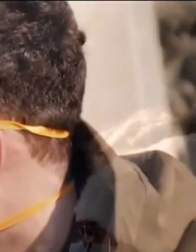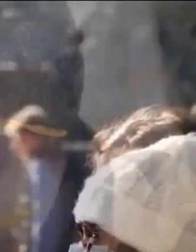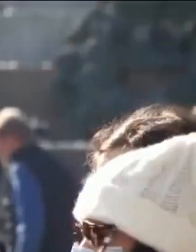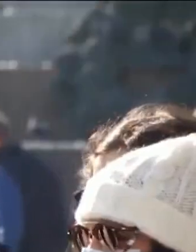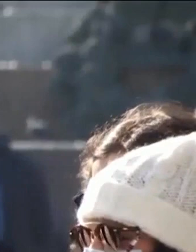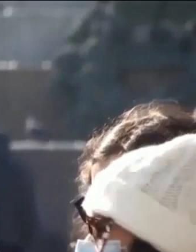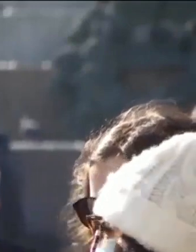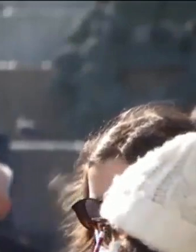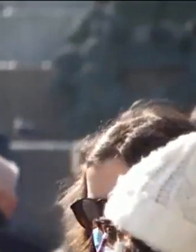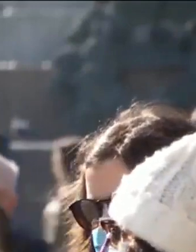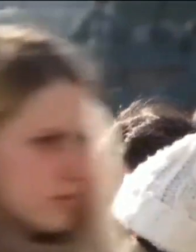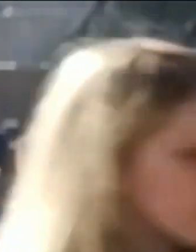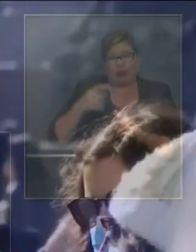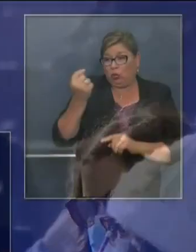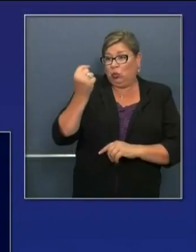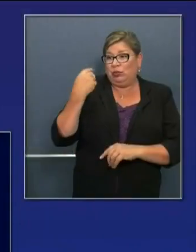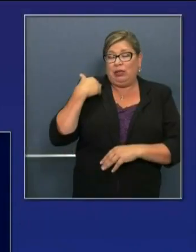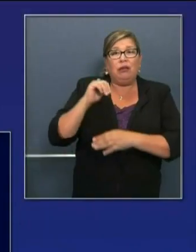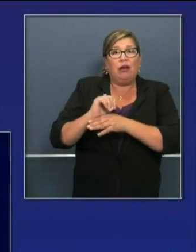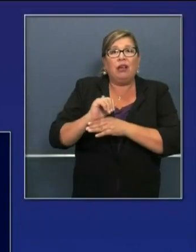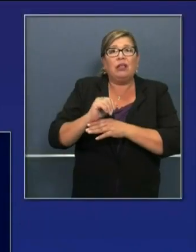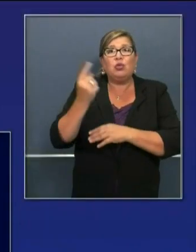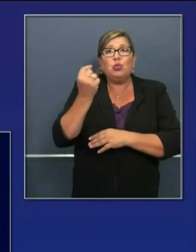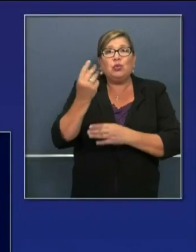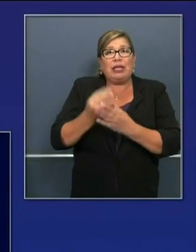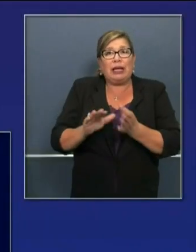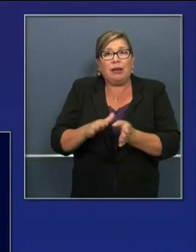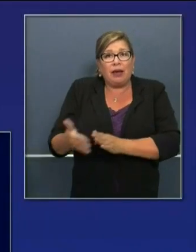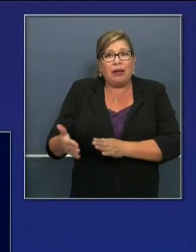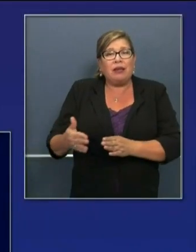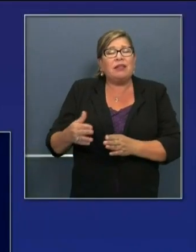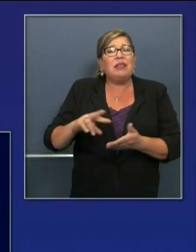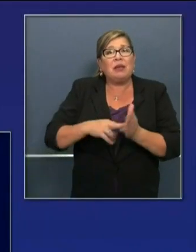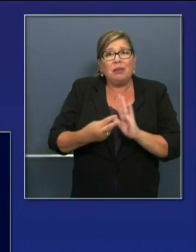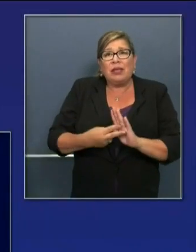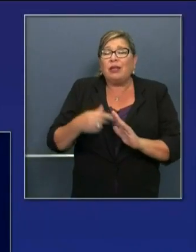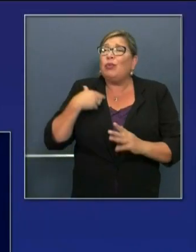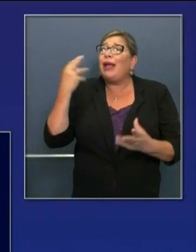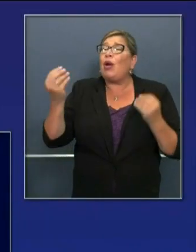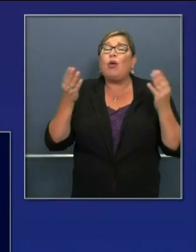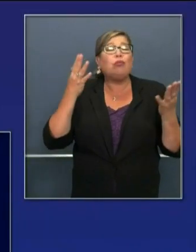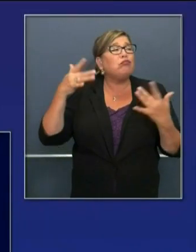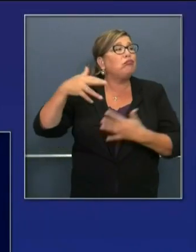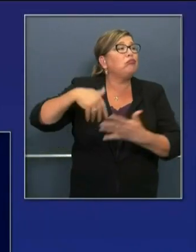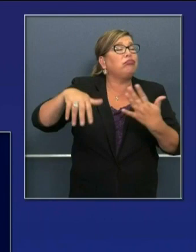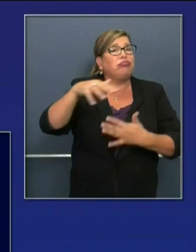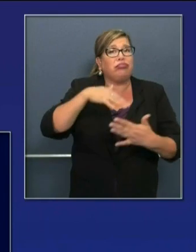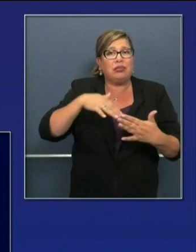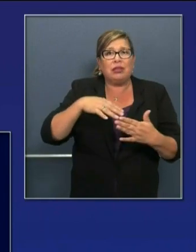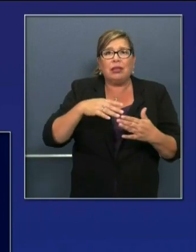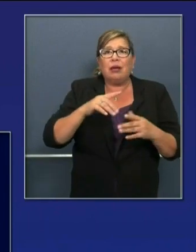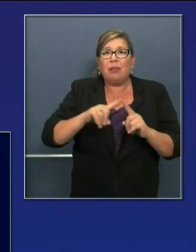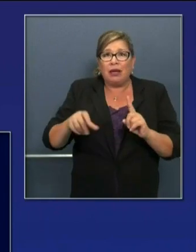GOVERNOR WANTS CALIFORNIANS TO GO BACK TO EARLY EFFORTS FOLLOWING STATE GUIDELINES OF SOCIAL DISTANCING.